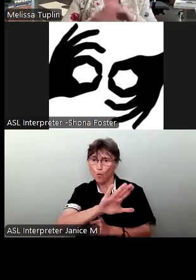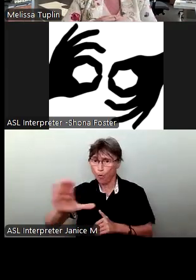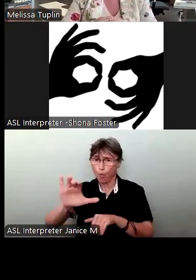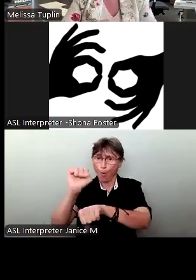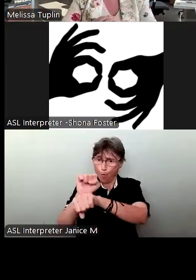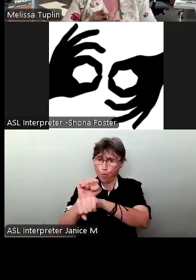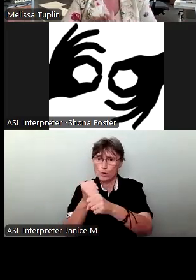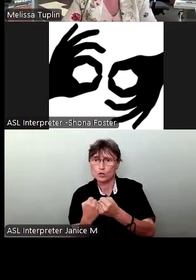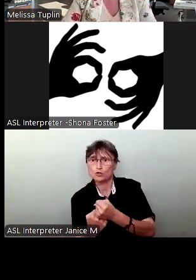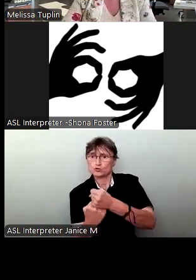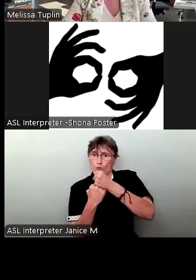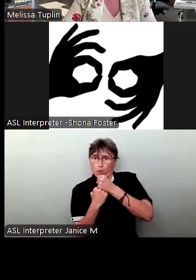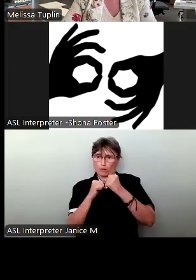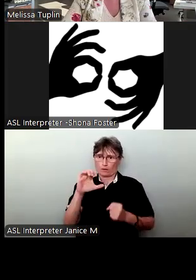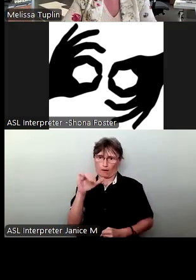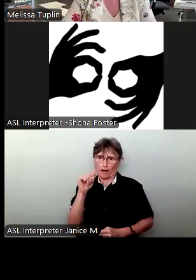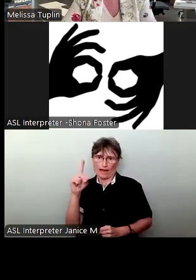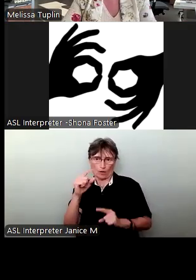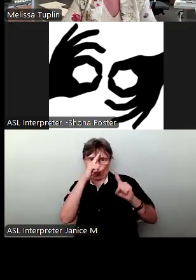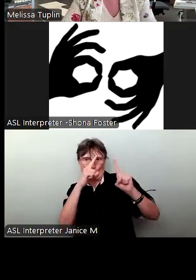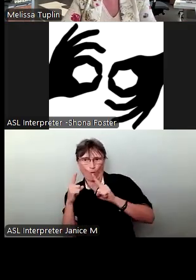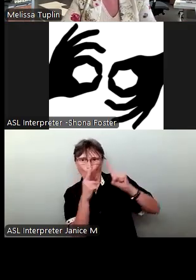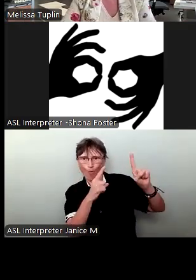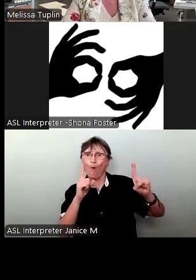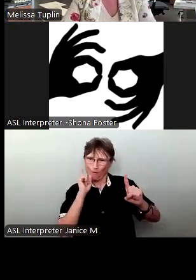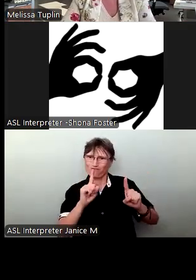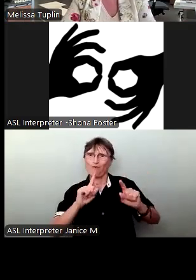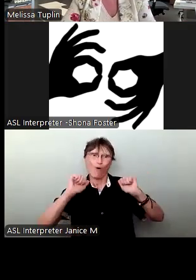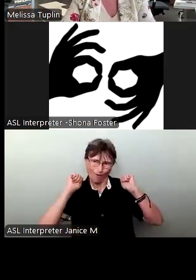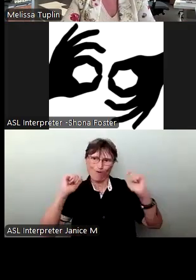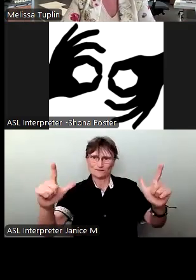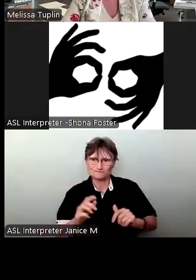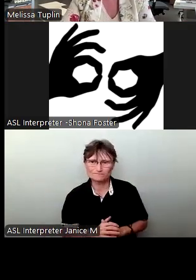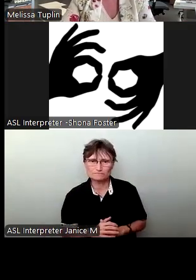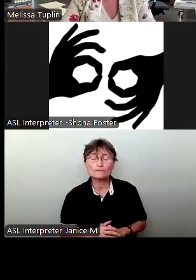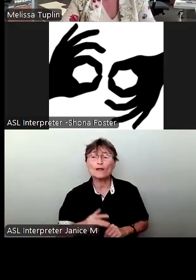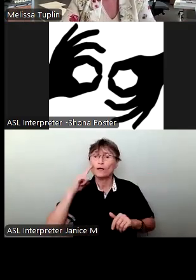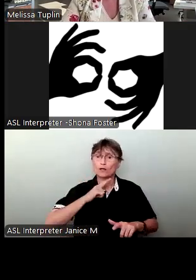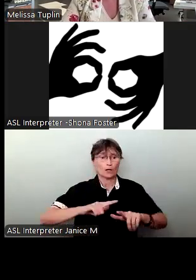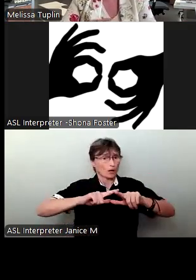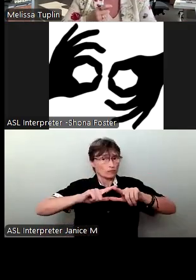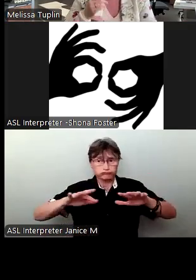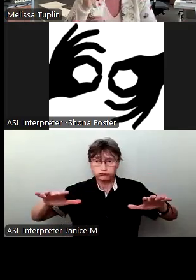Diverse and inclusive ecosystems require accessible and equitable practices in the